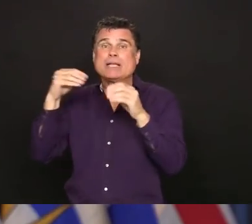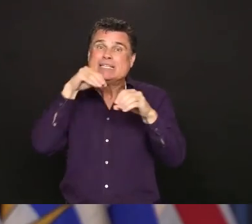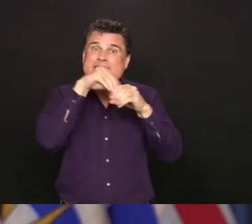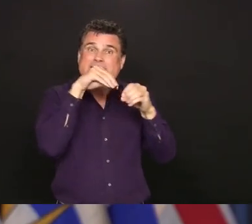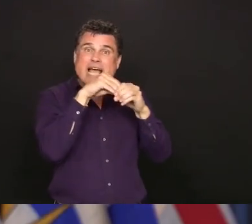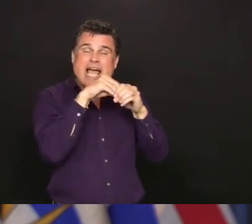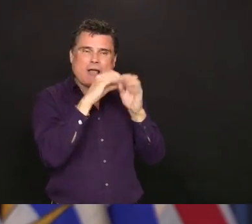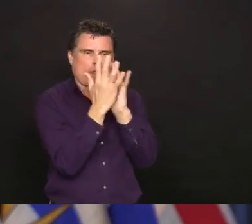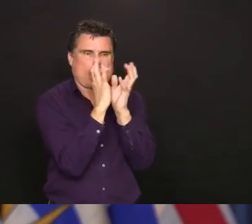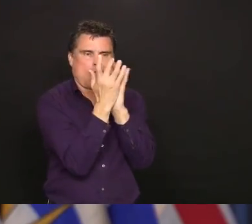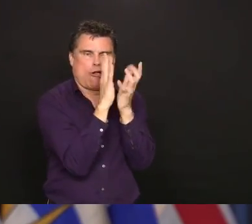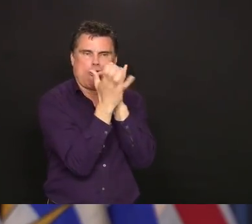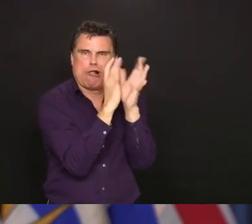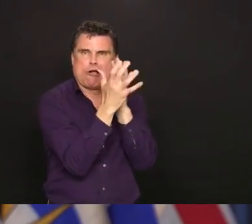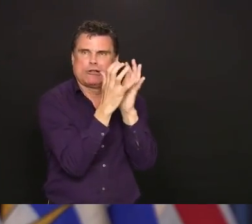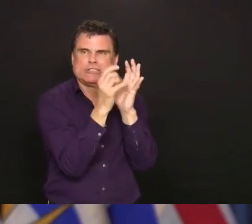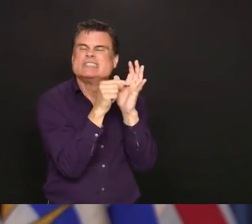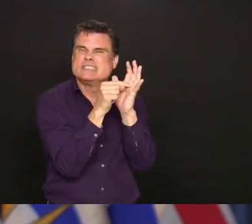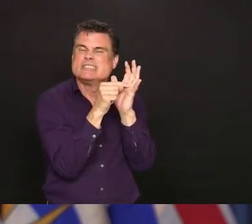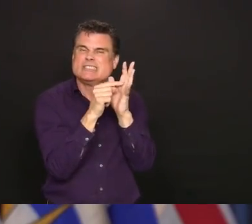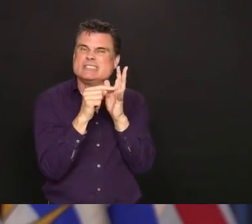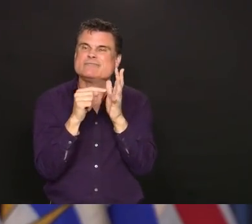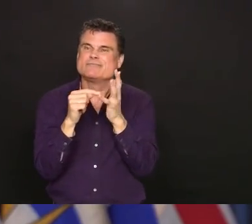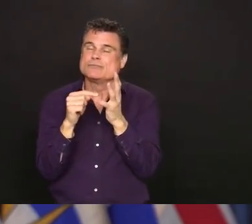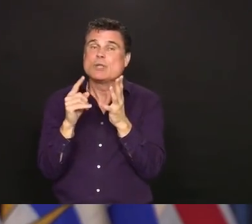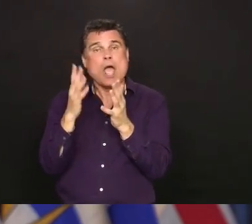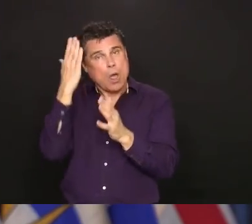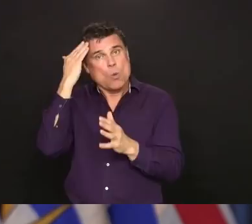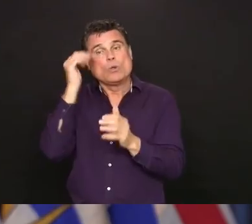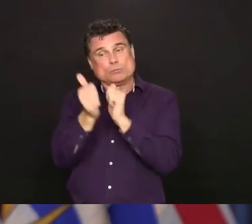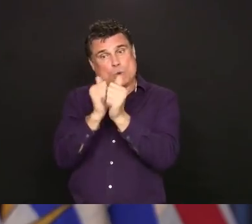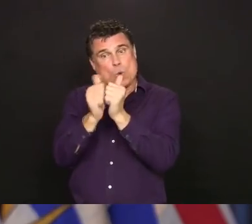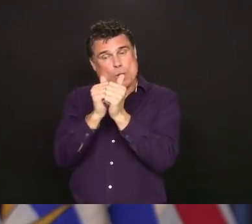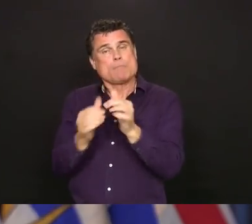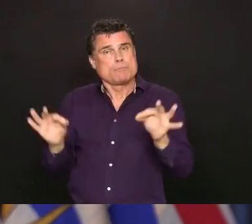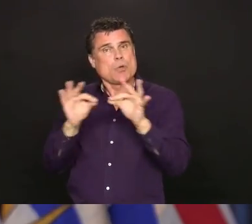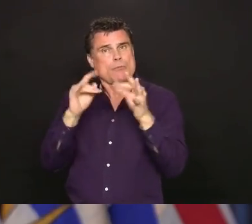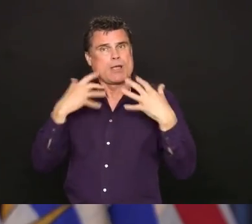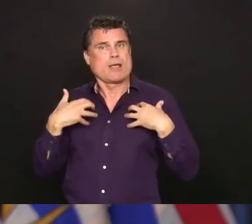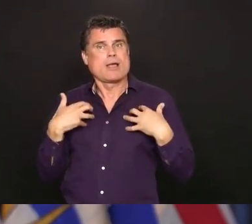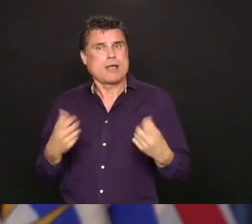physical exercise and particularly for young people over the summer months and into the fall.